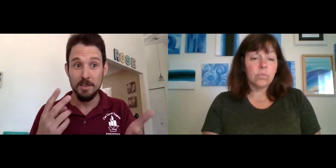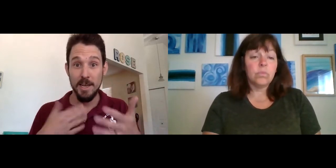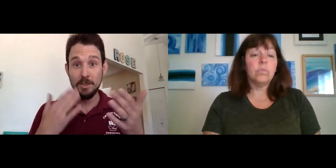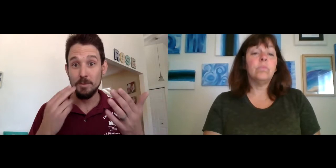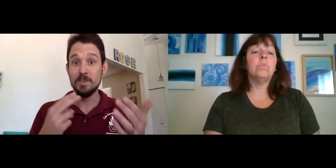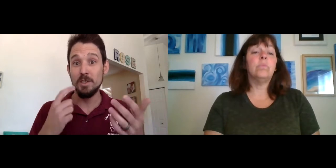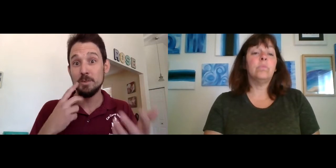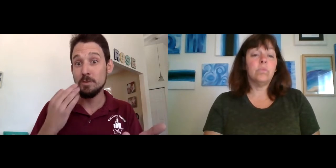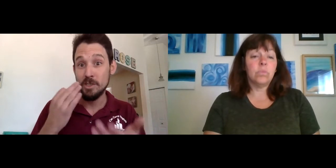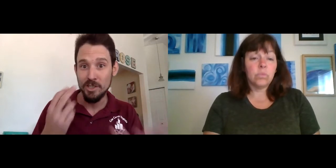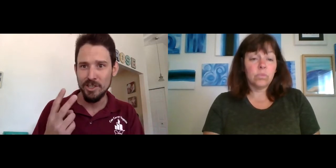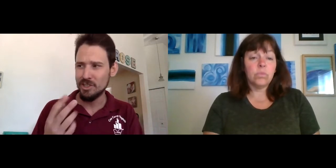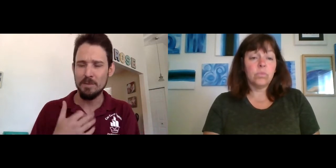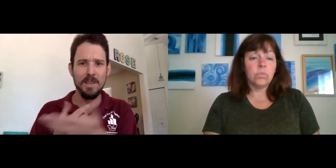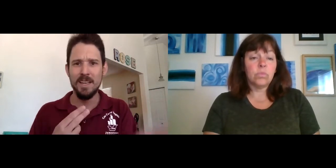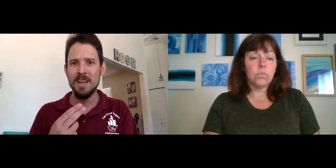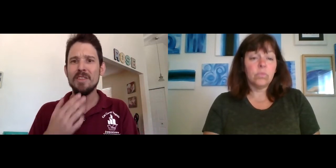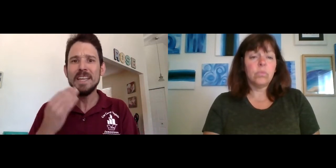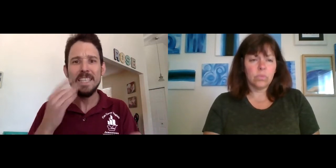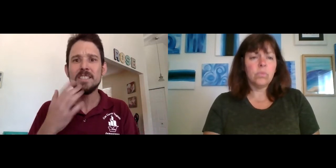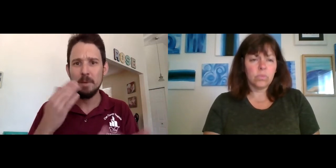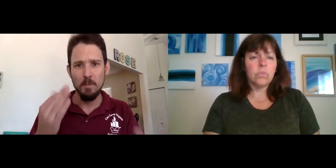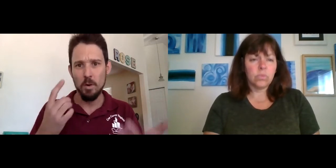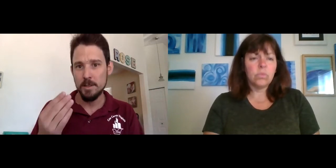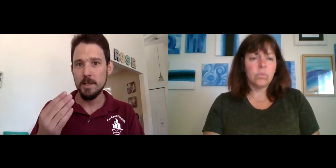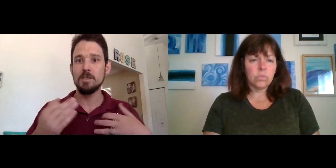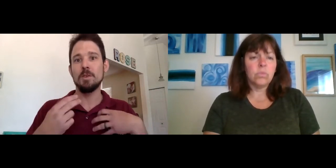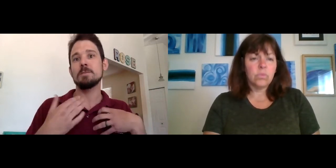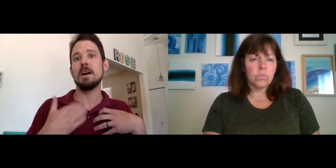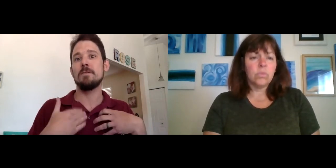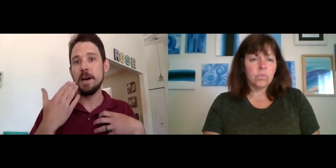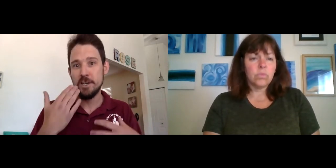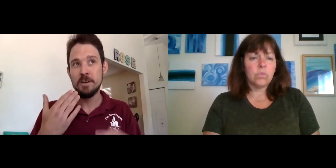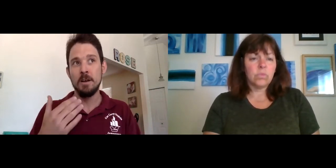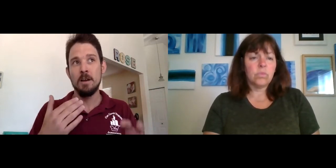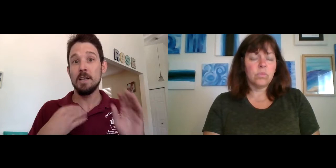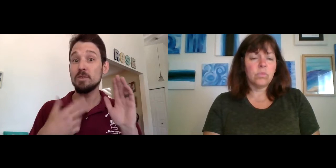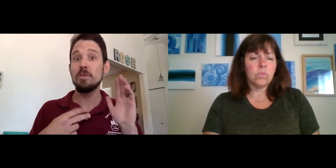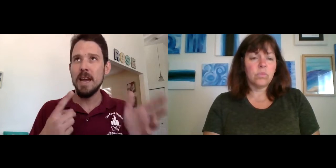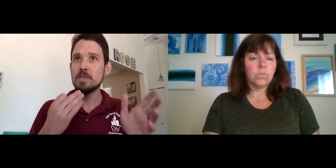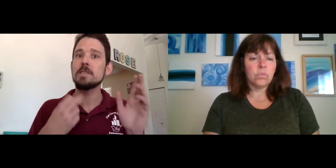Speech research and I'm like, there needs to be more done so that was my fire